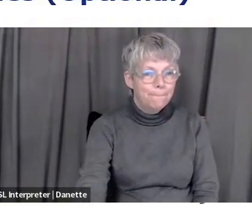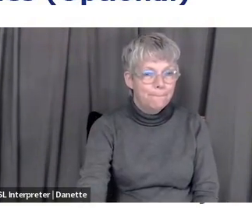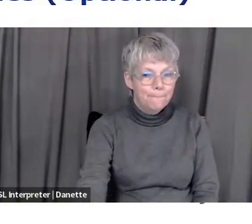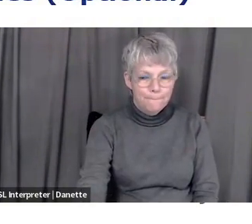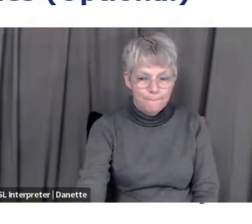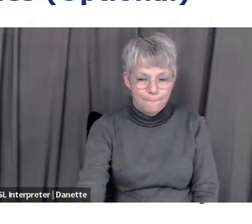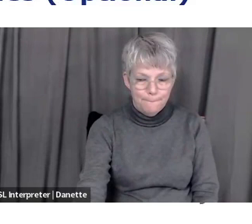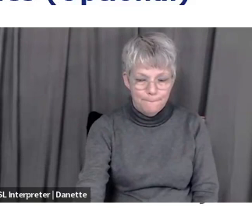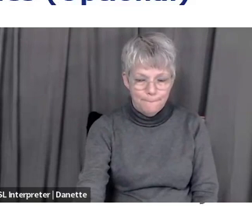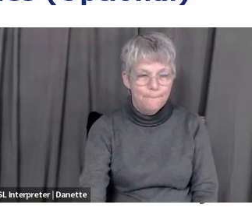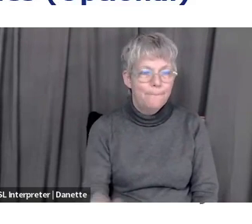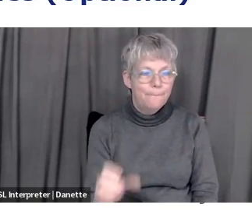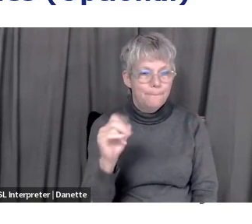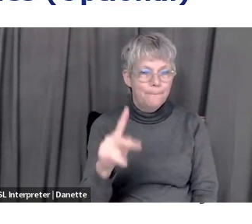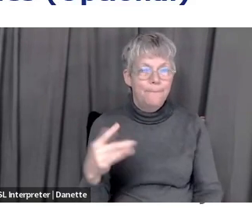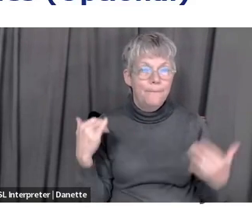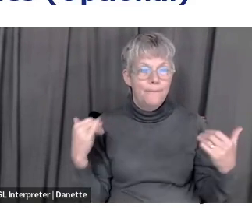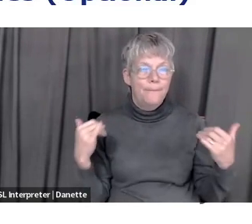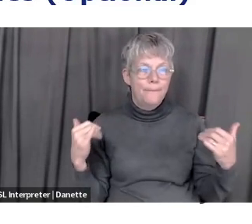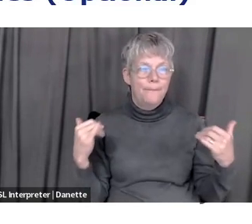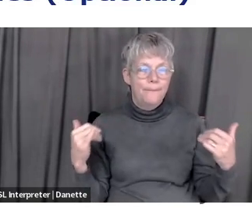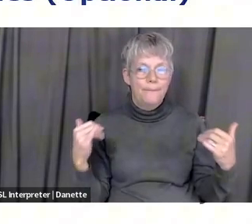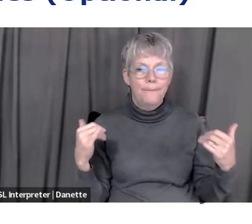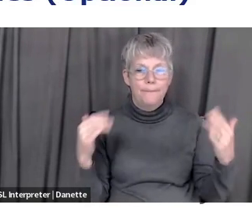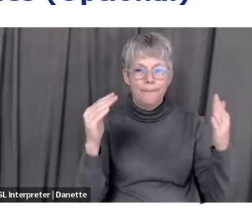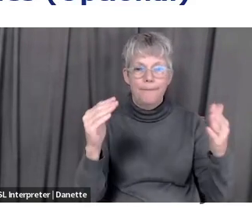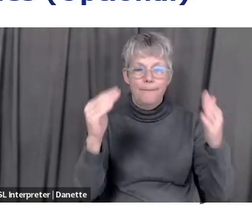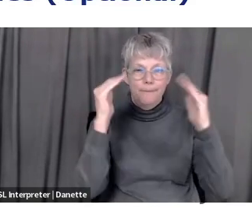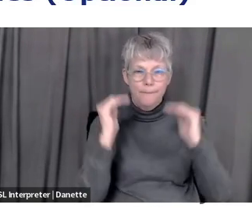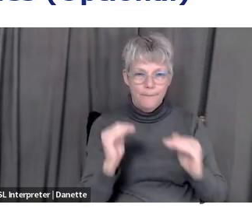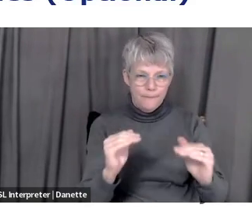All right, so we will move right to the next.